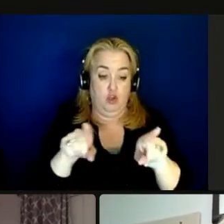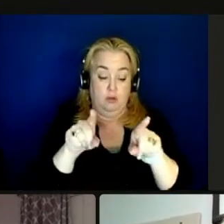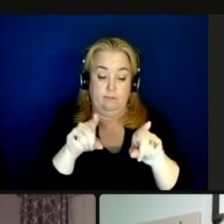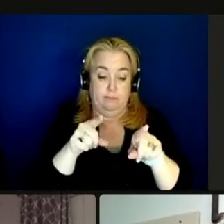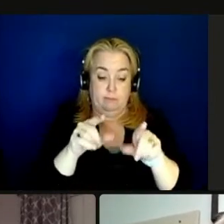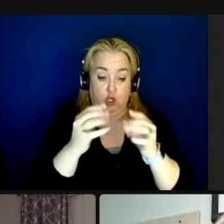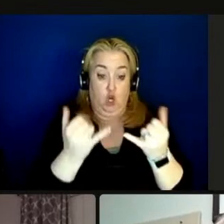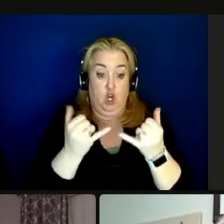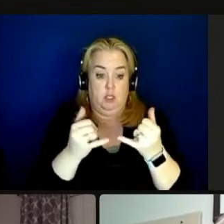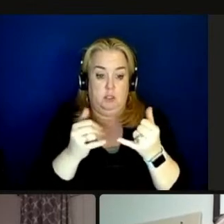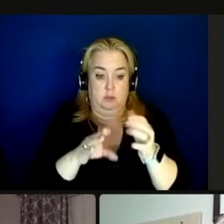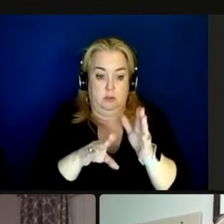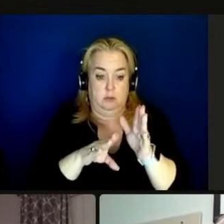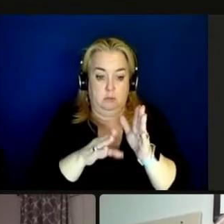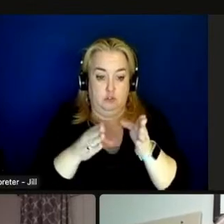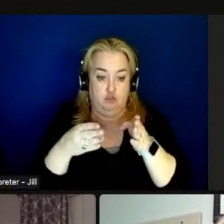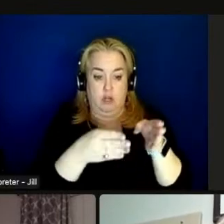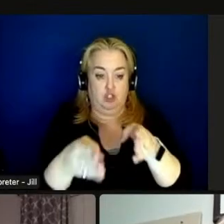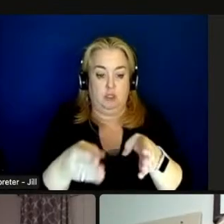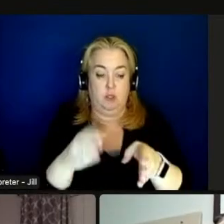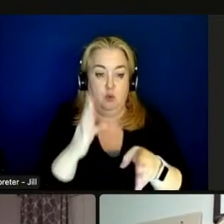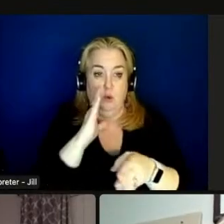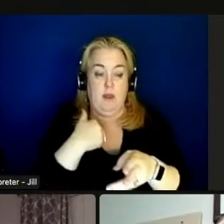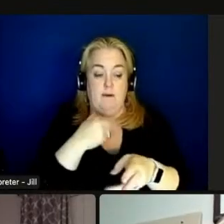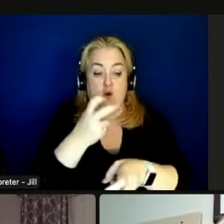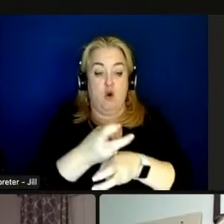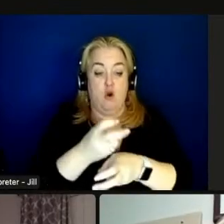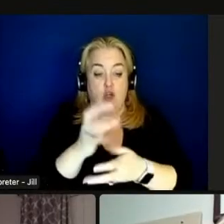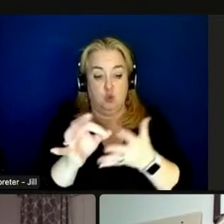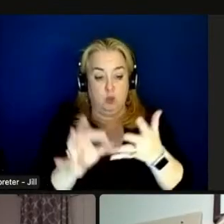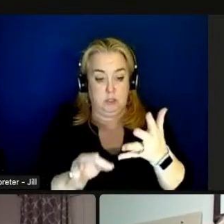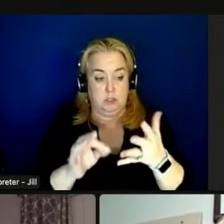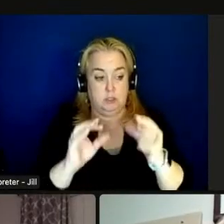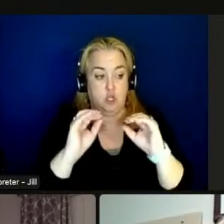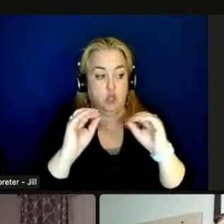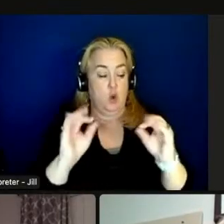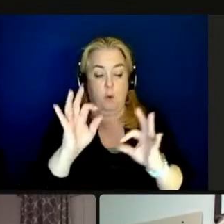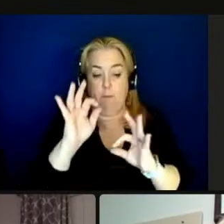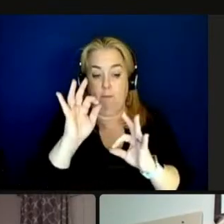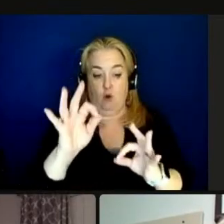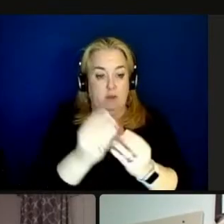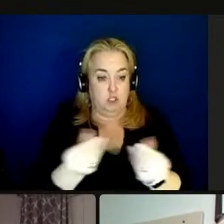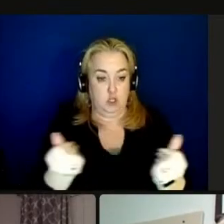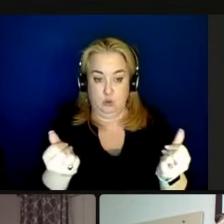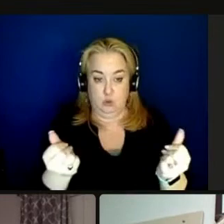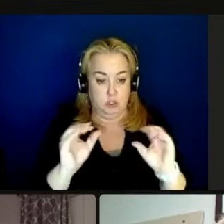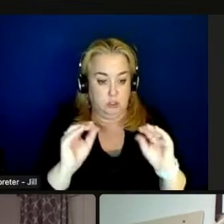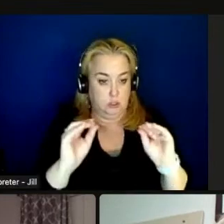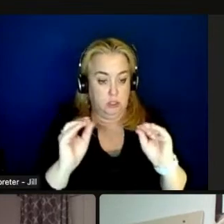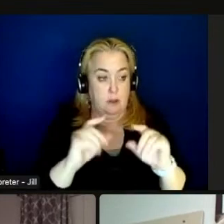OPERATING RESERVES TODAY.